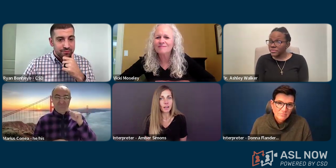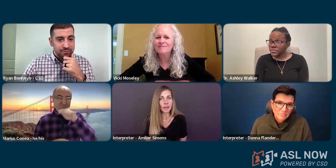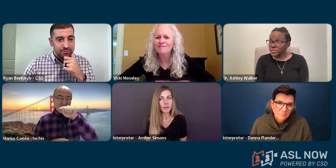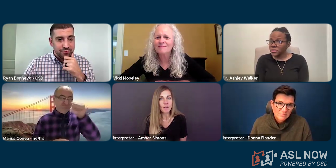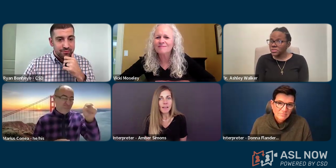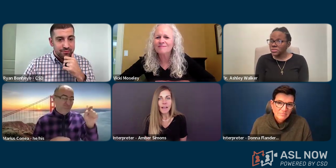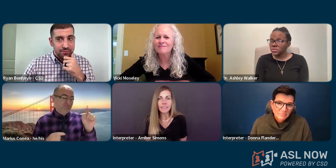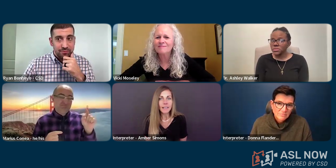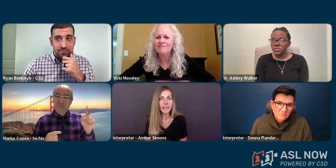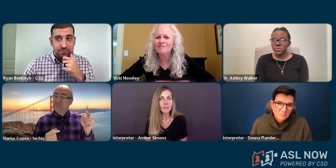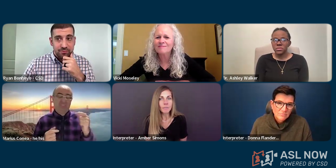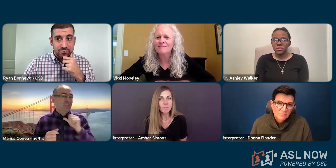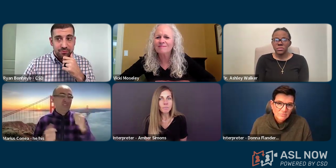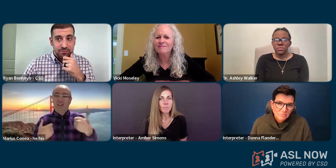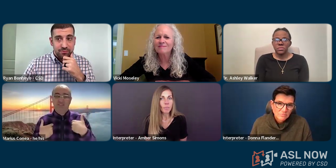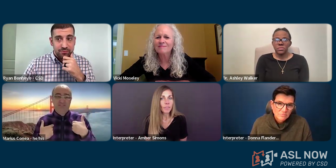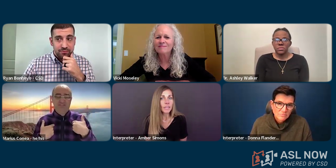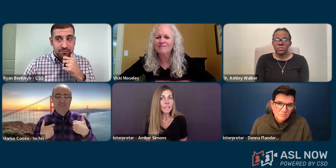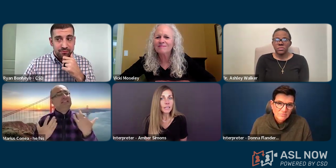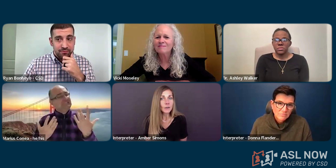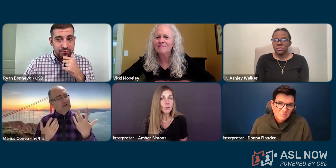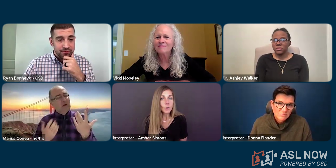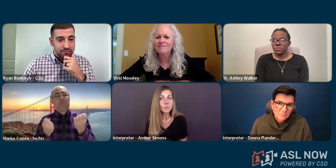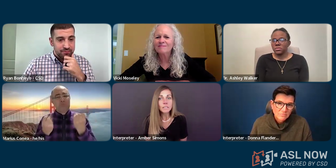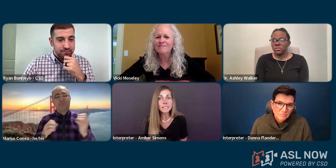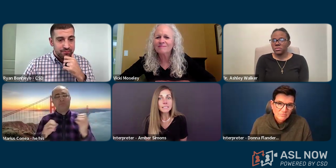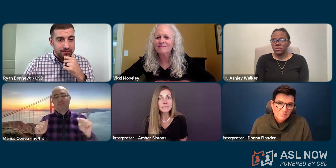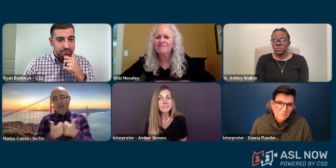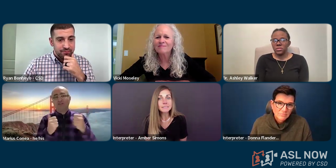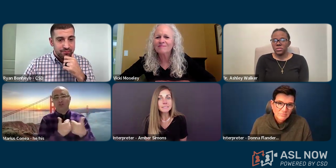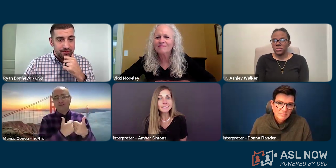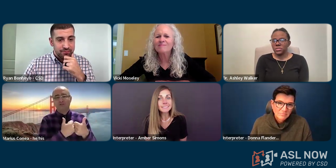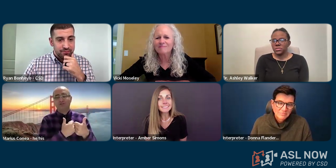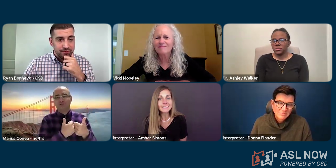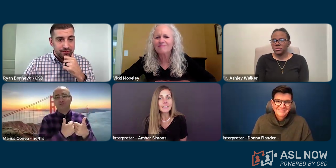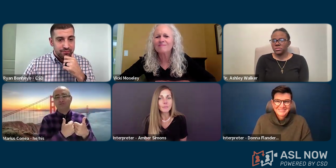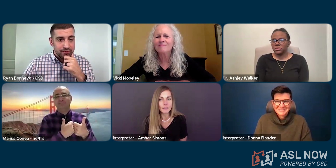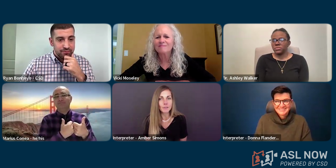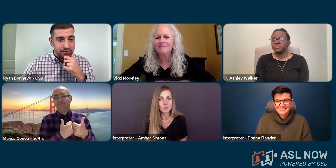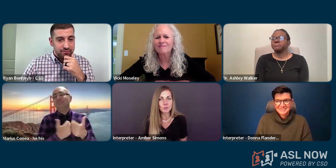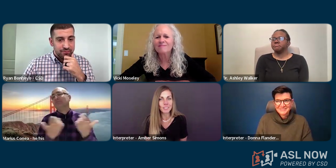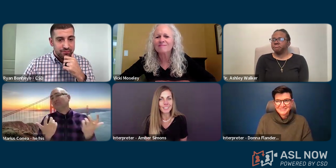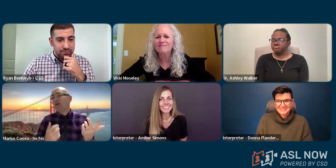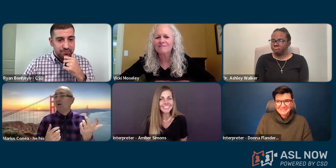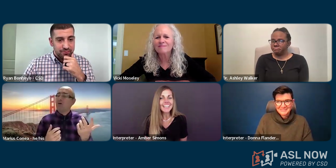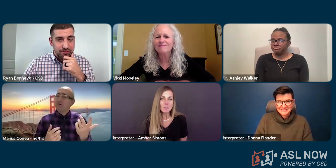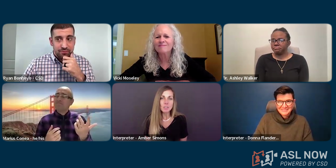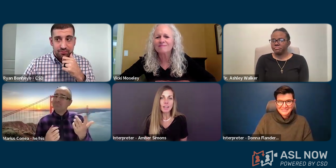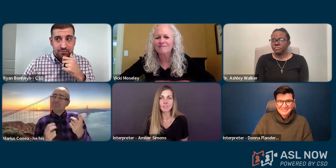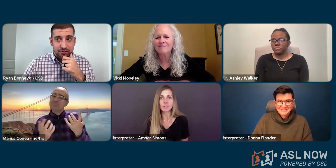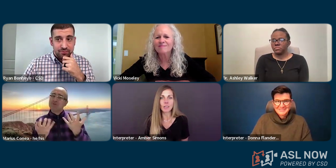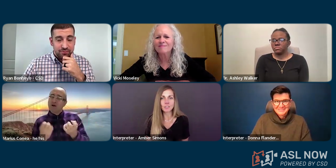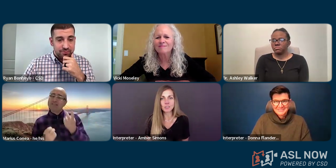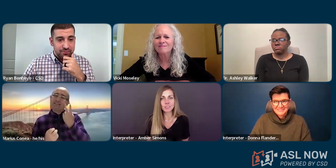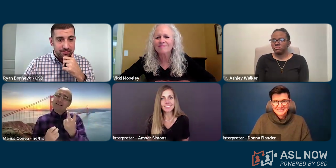I think I am the only deaf individual here which has its challenges,